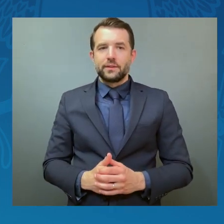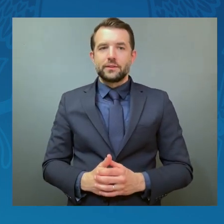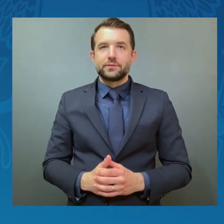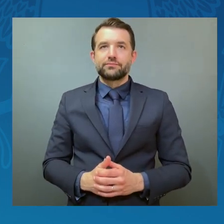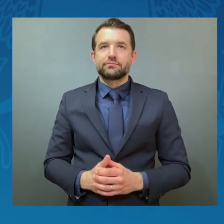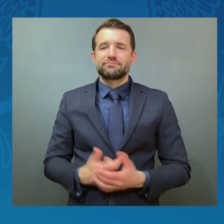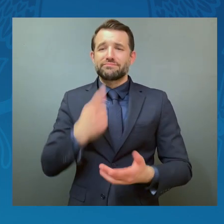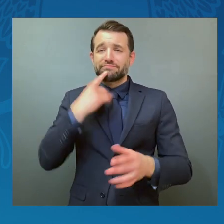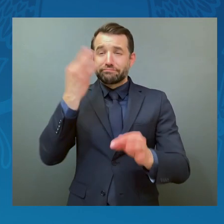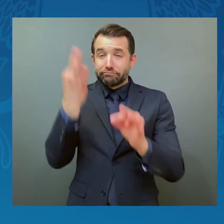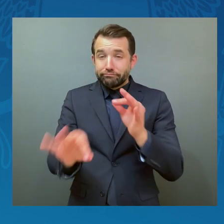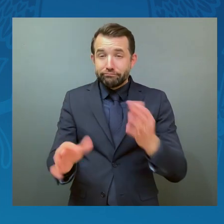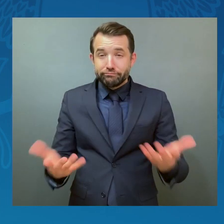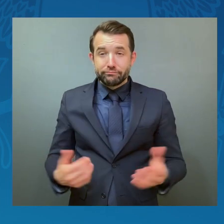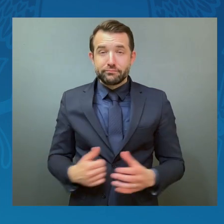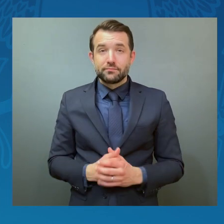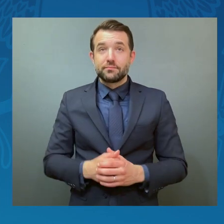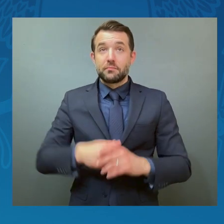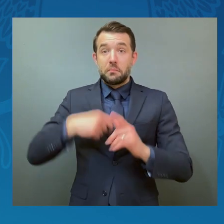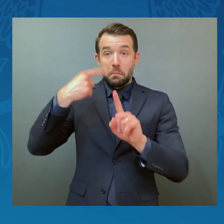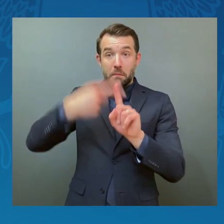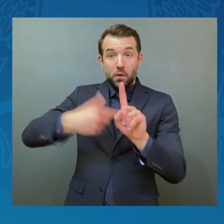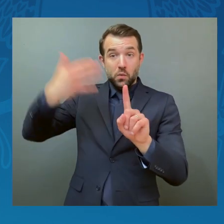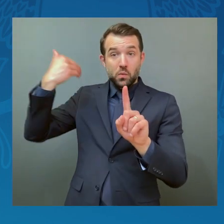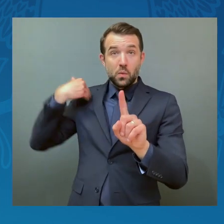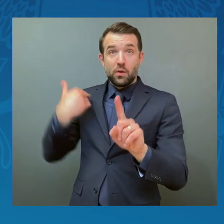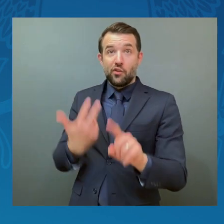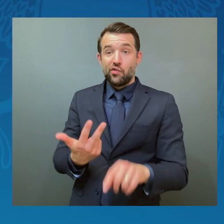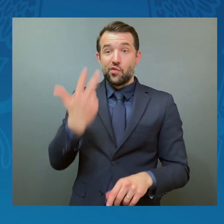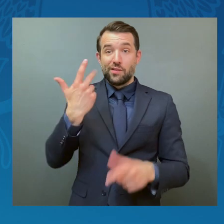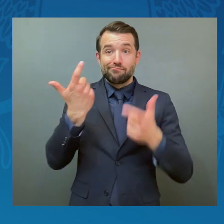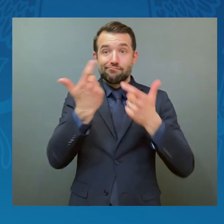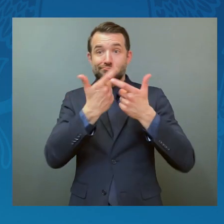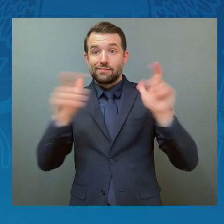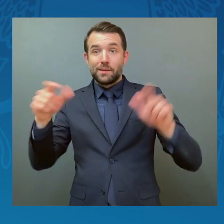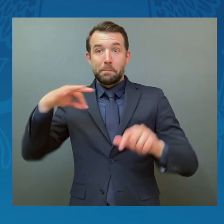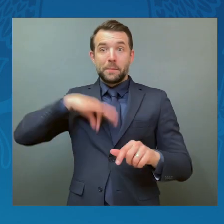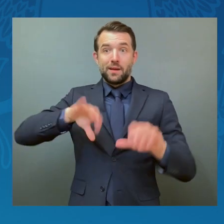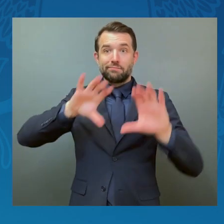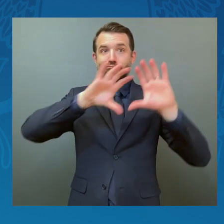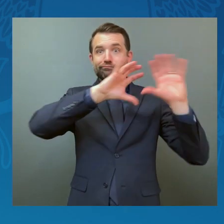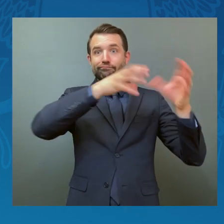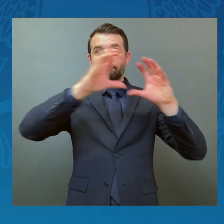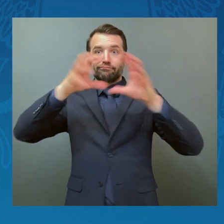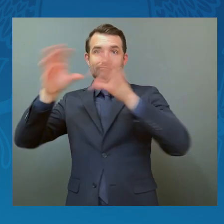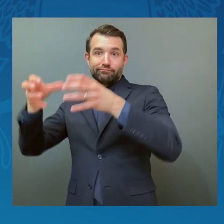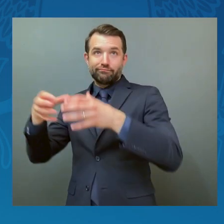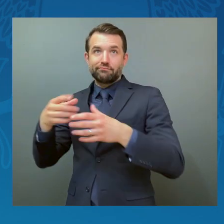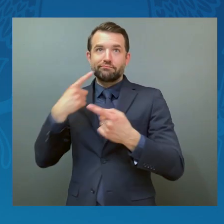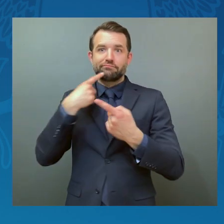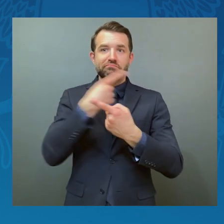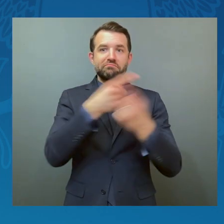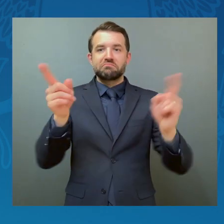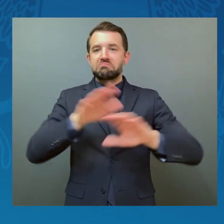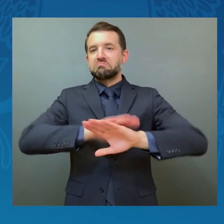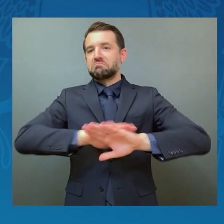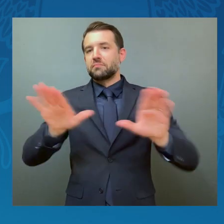Last month, the three largest credit reporting agencies announced that they will no longer include medical debt in credit scores.